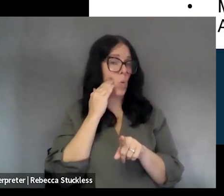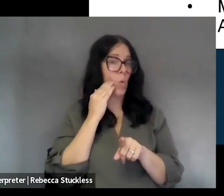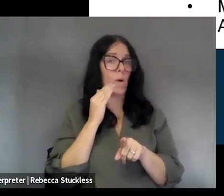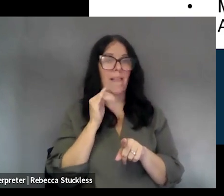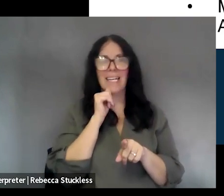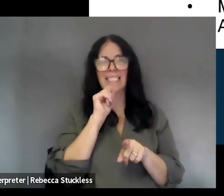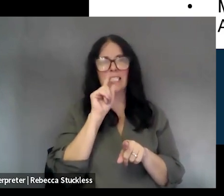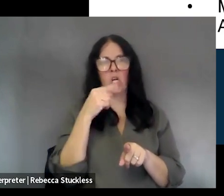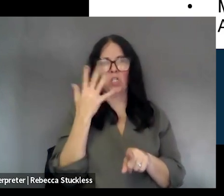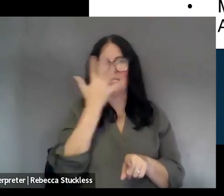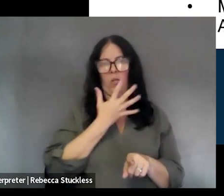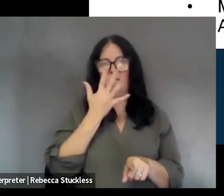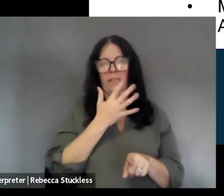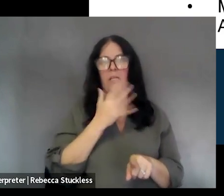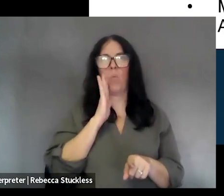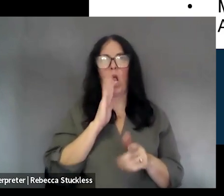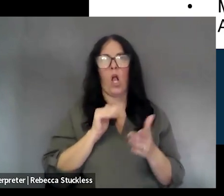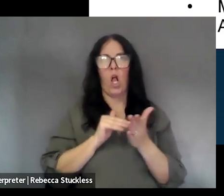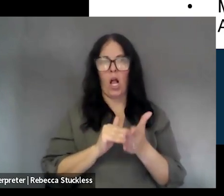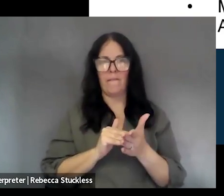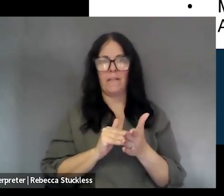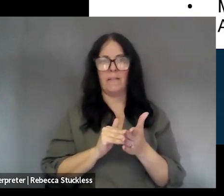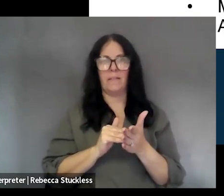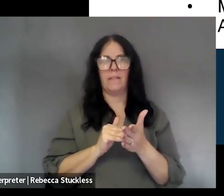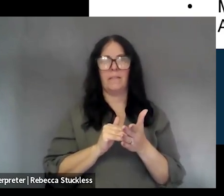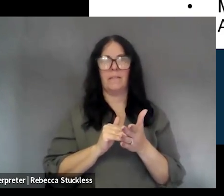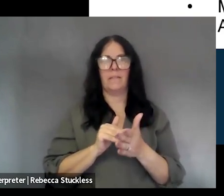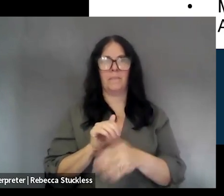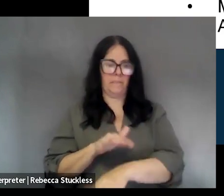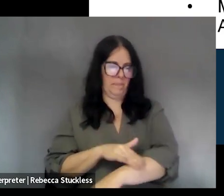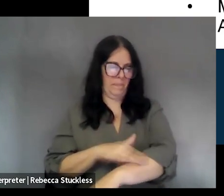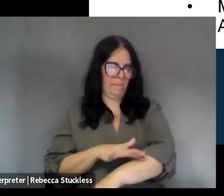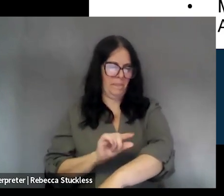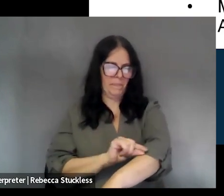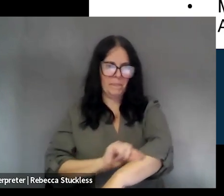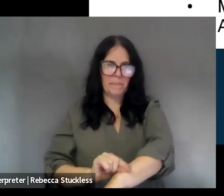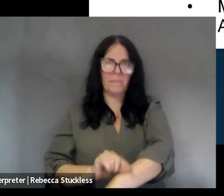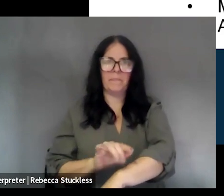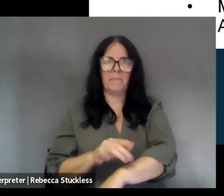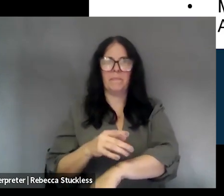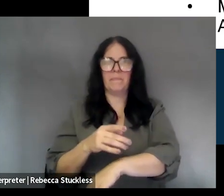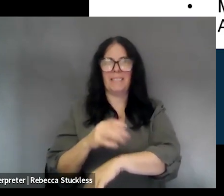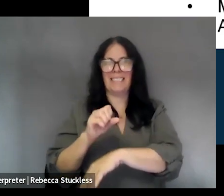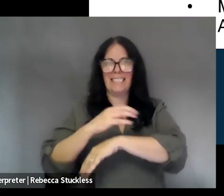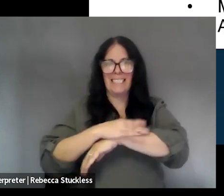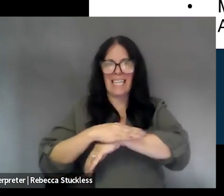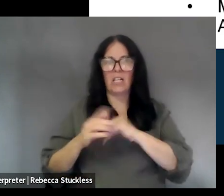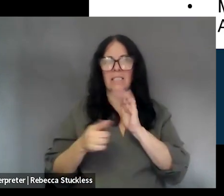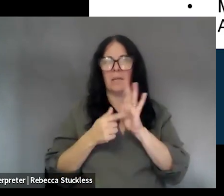problem, right? It often shows up as a scales, as plaques psoriasis. Sometimes there's Guttate psoriasis.